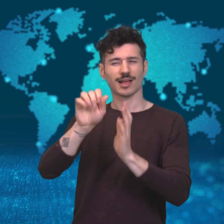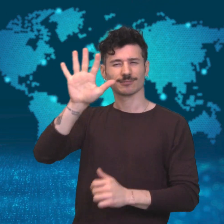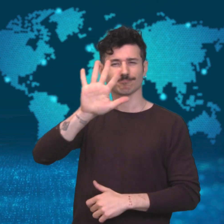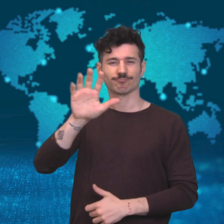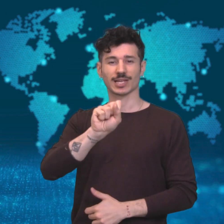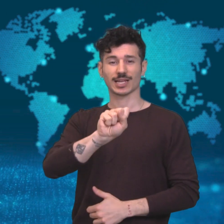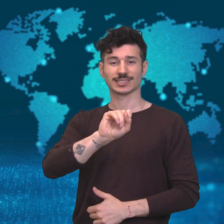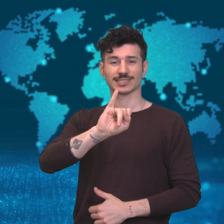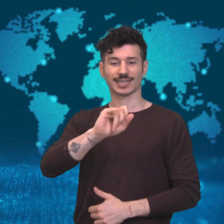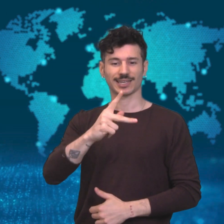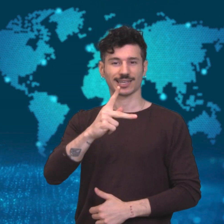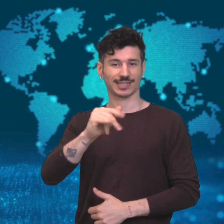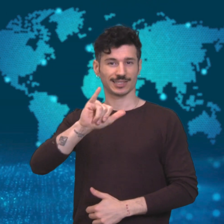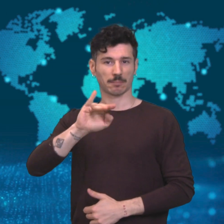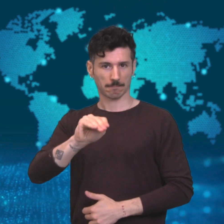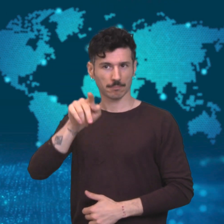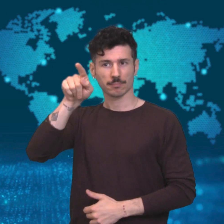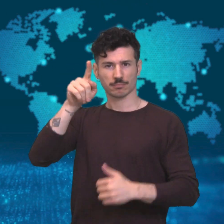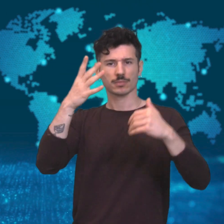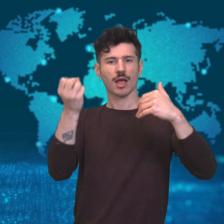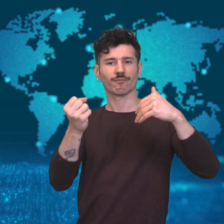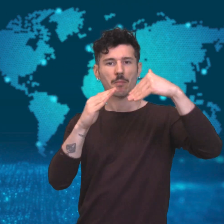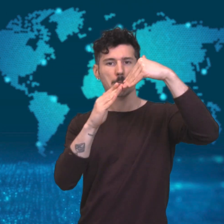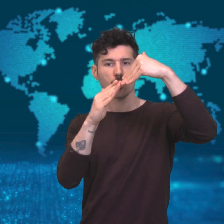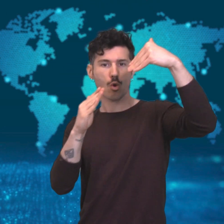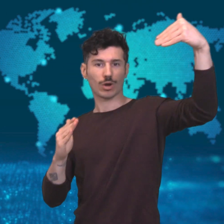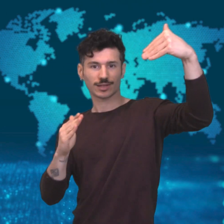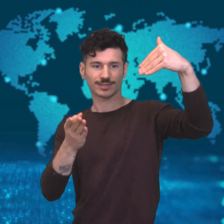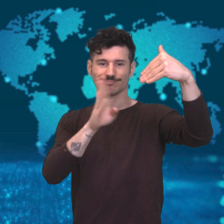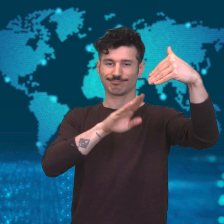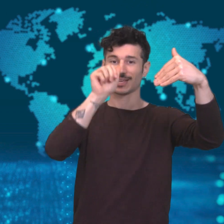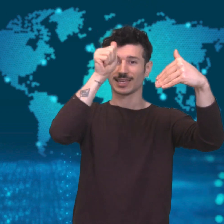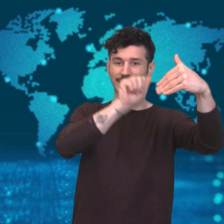seven Chinese soldiers suffered from minor